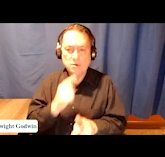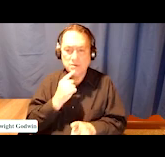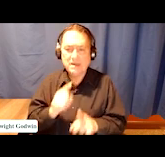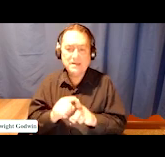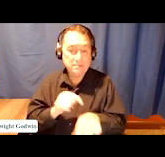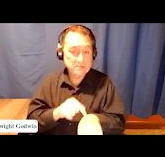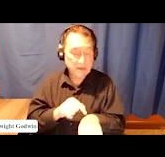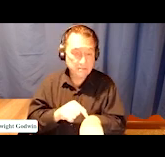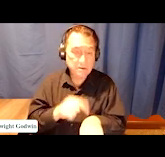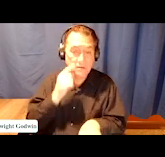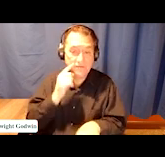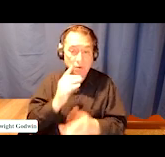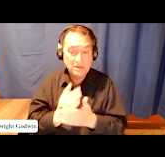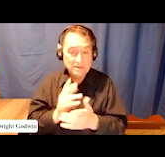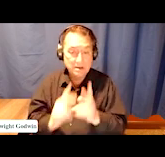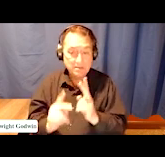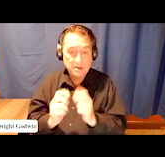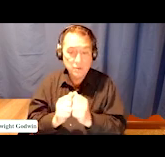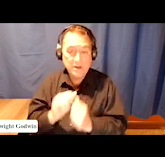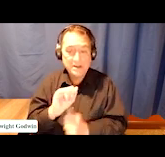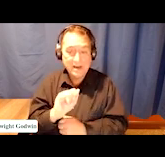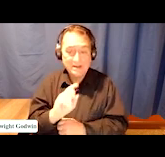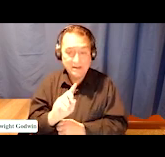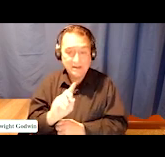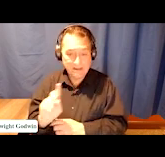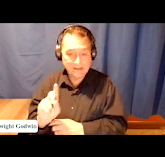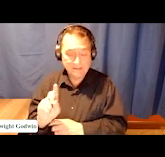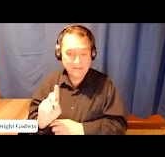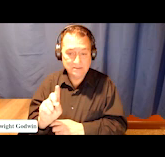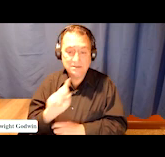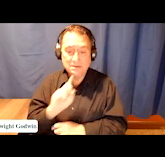for some people with IDD, it's really easy,